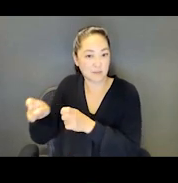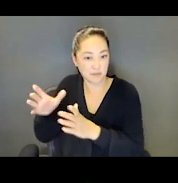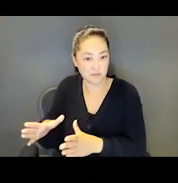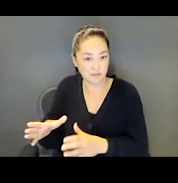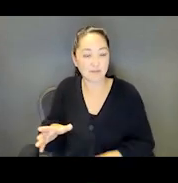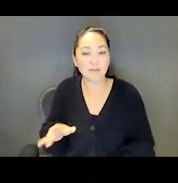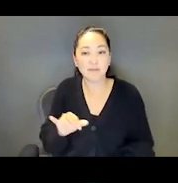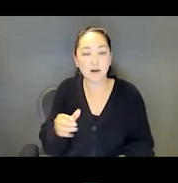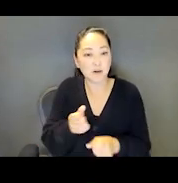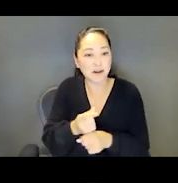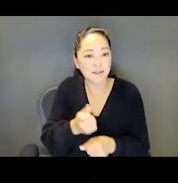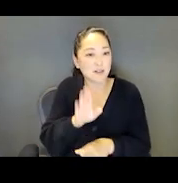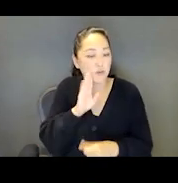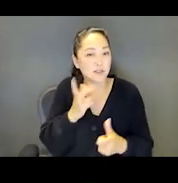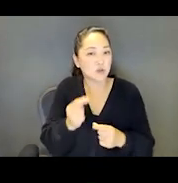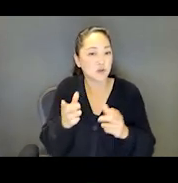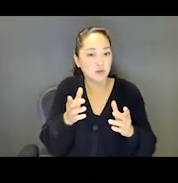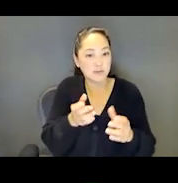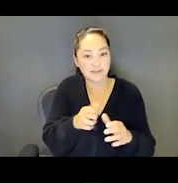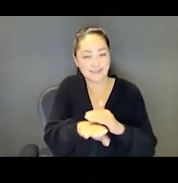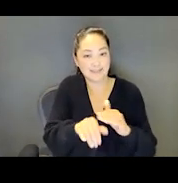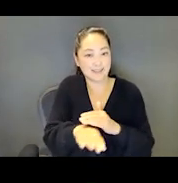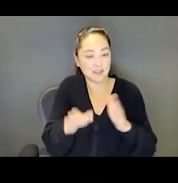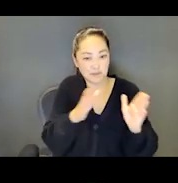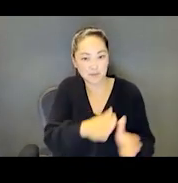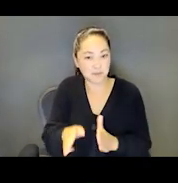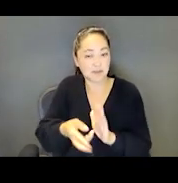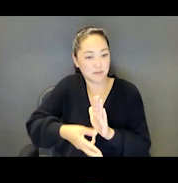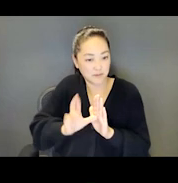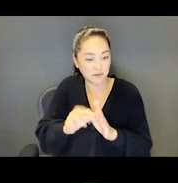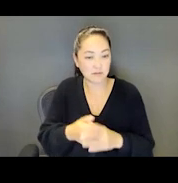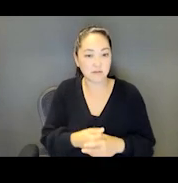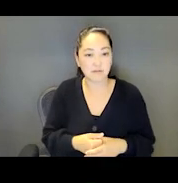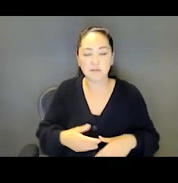what should we do different next year what should we add that we don't have yet?